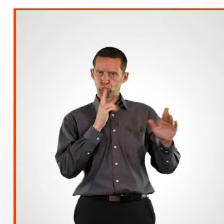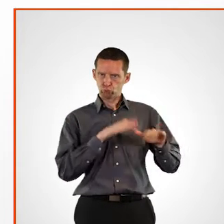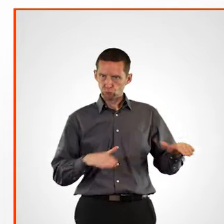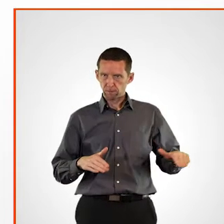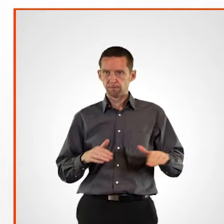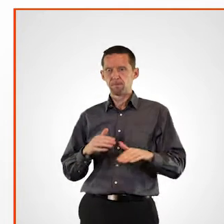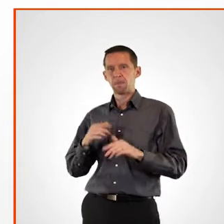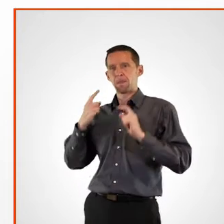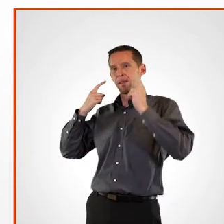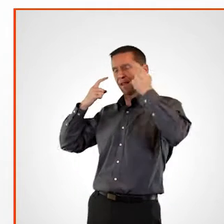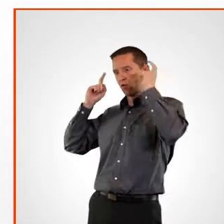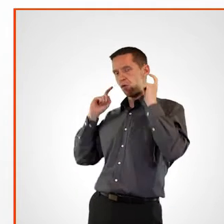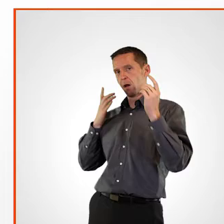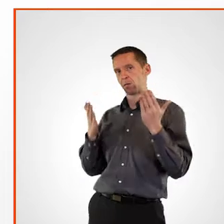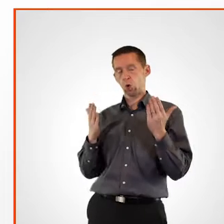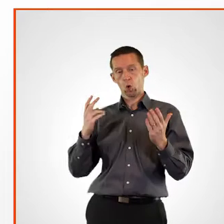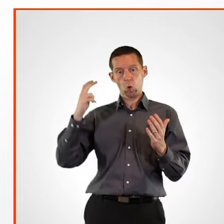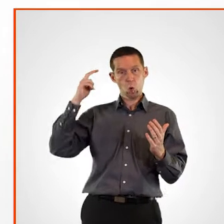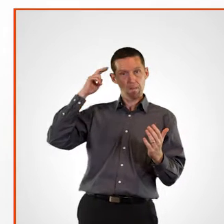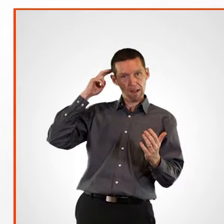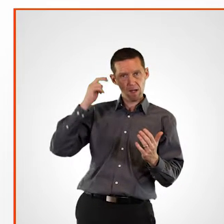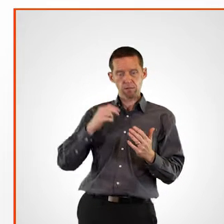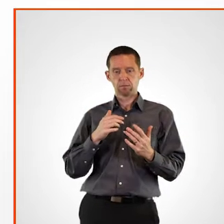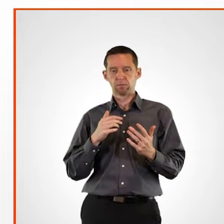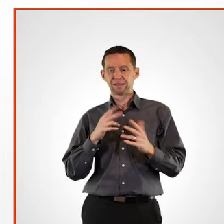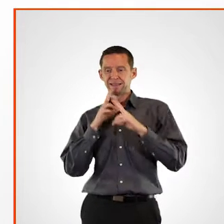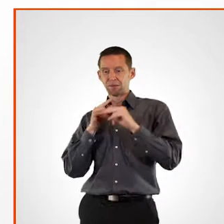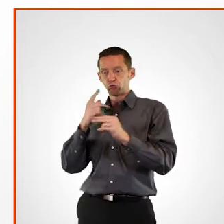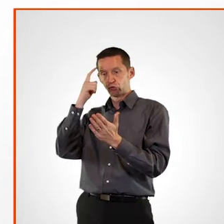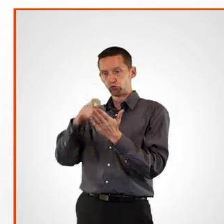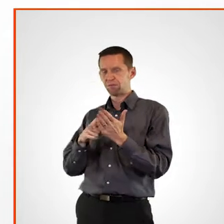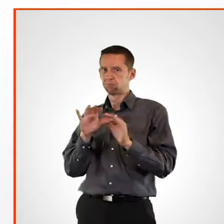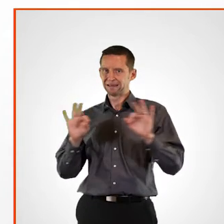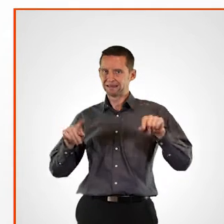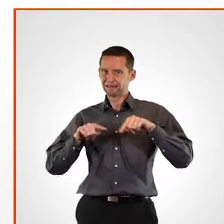In terms of hearing aid versus cochlear implant comparisons, speech recognition not different,